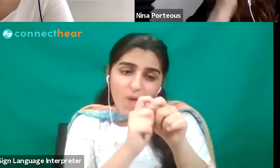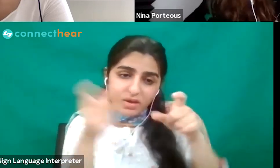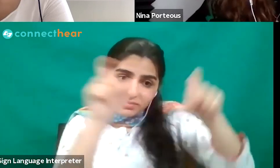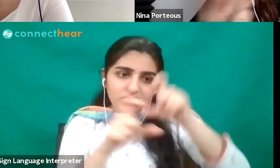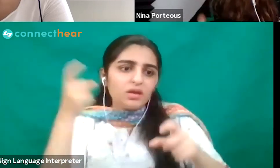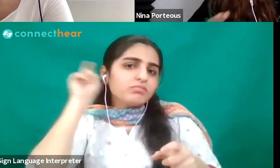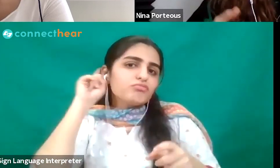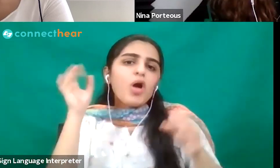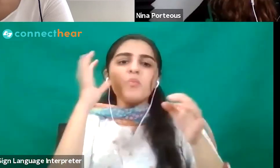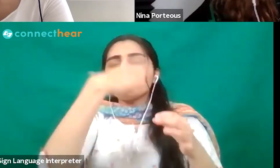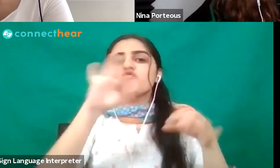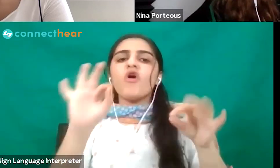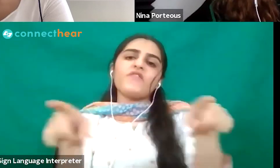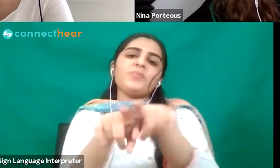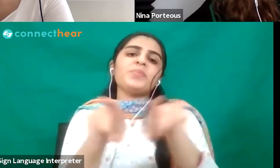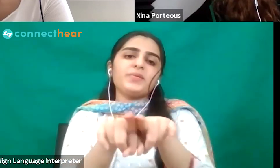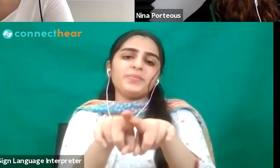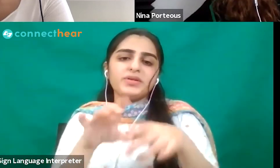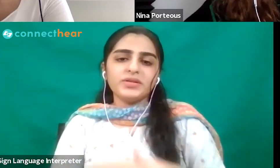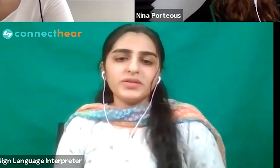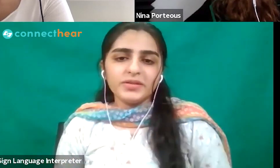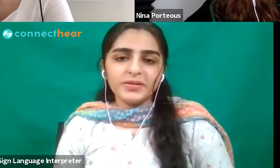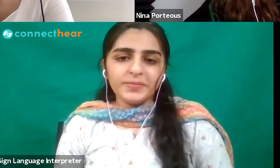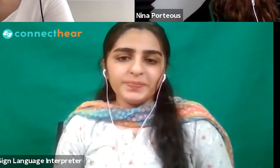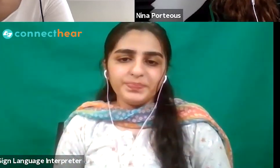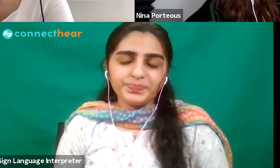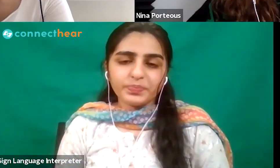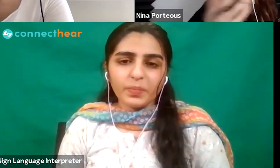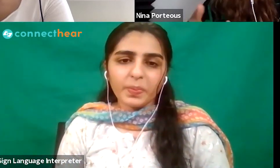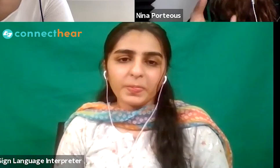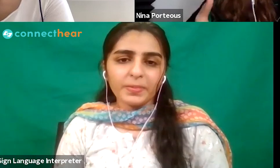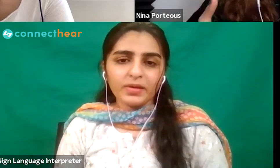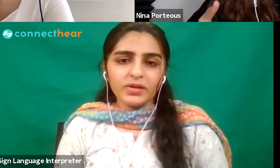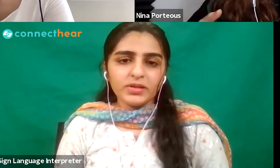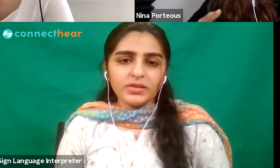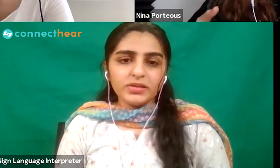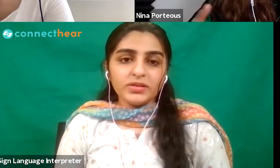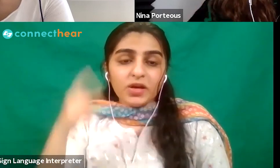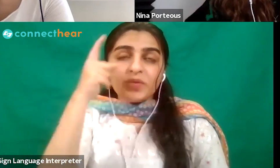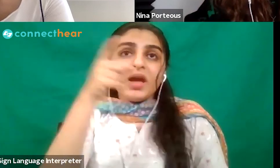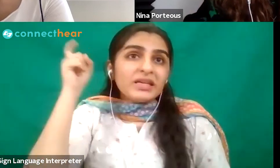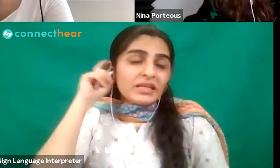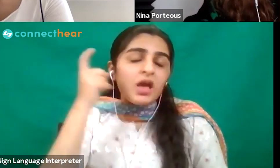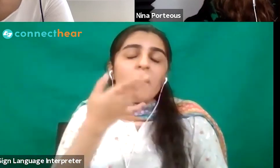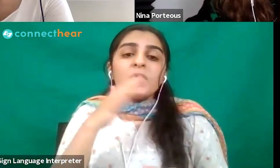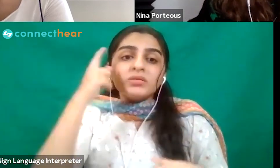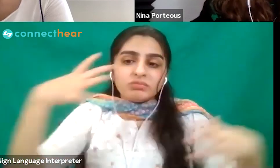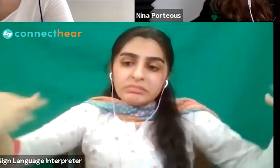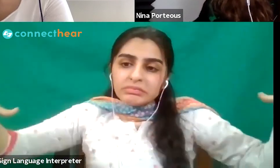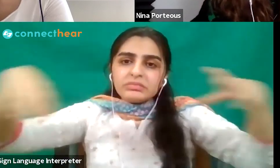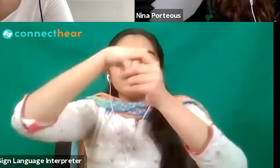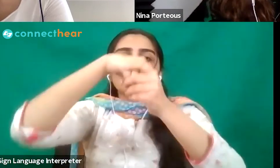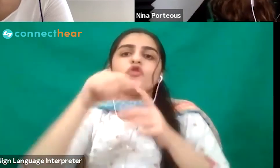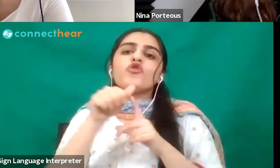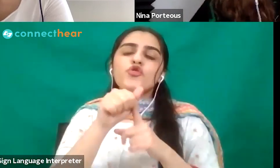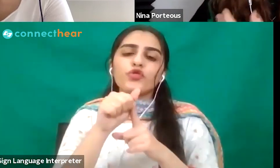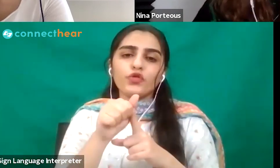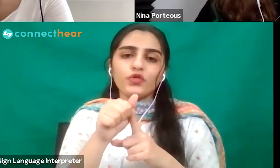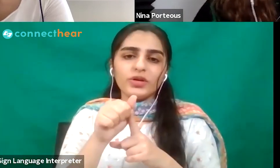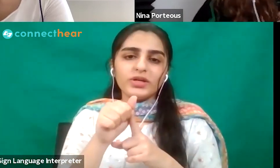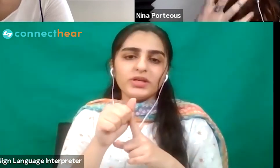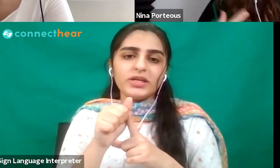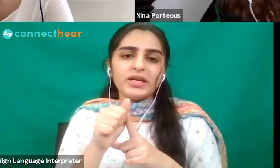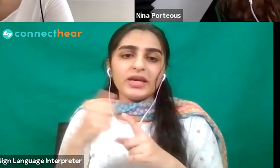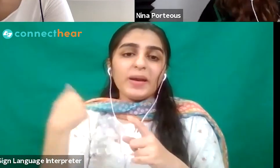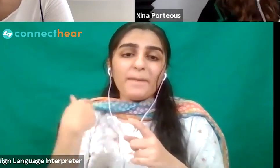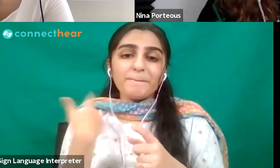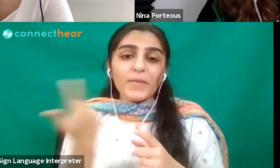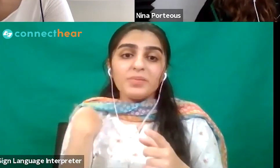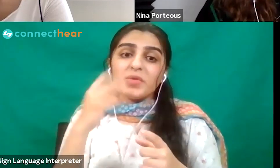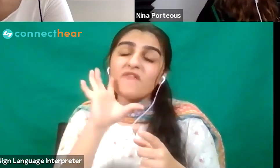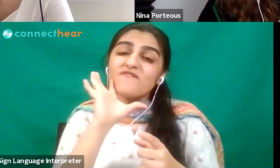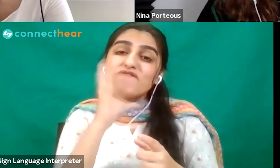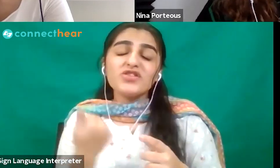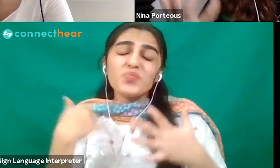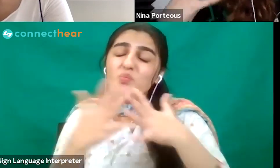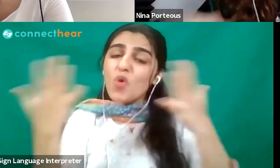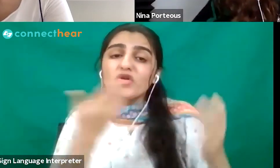Um, Yeah, I think it started, I don't really know when it started, I was about four years old when I got hearing aids for the first time.